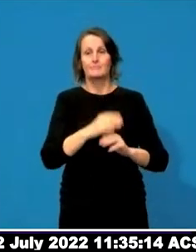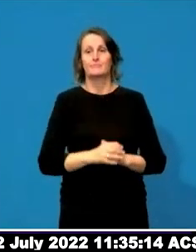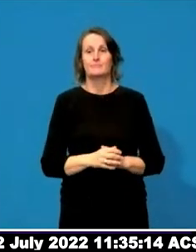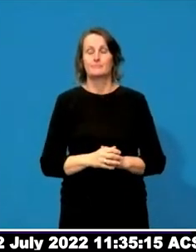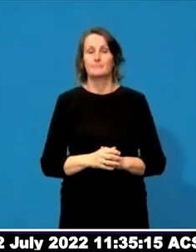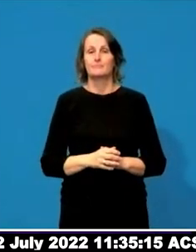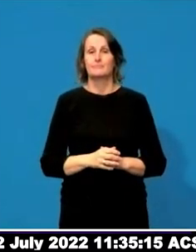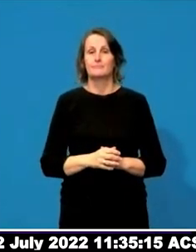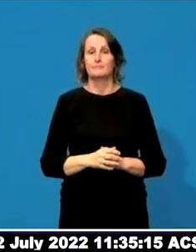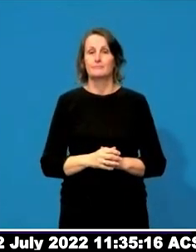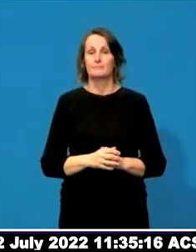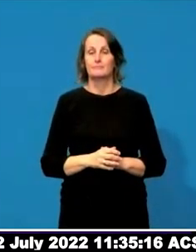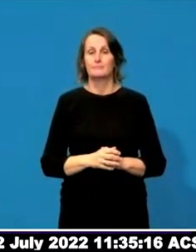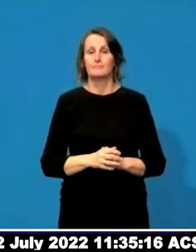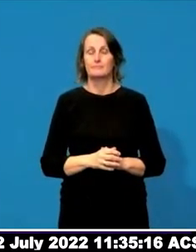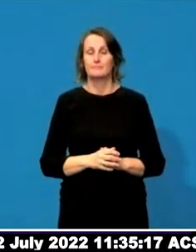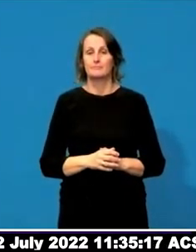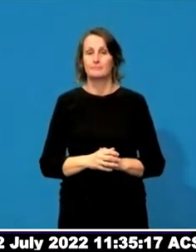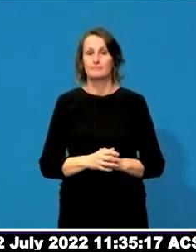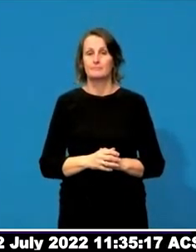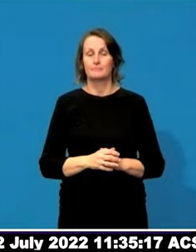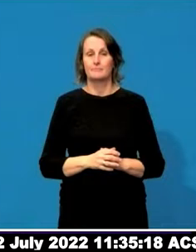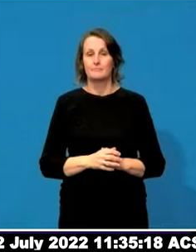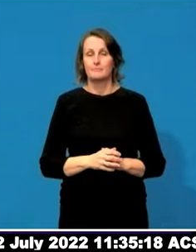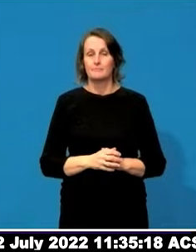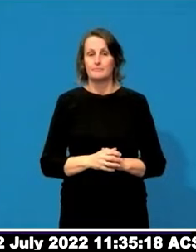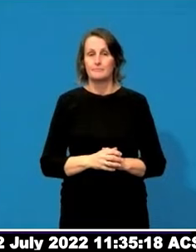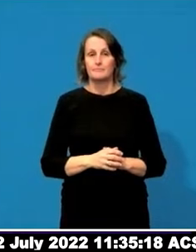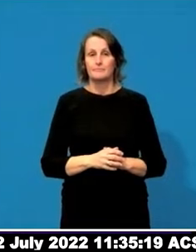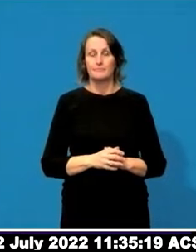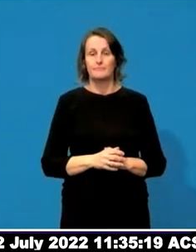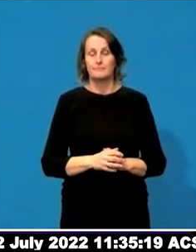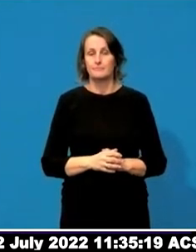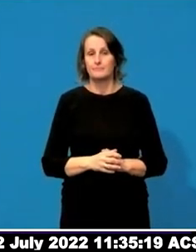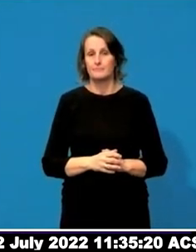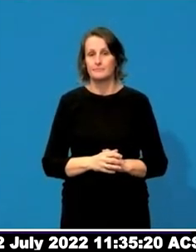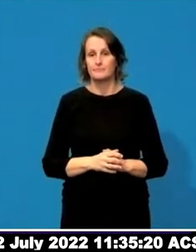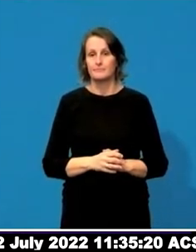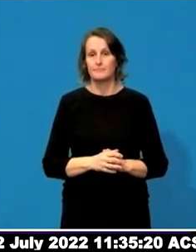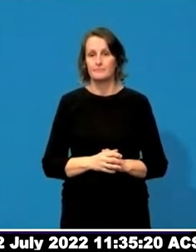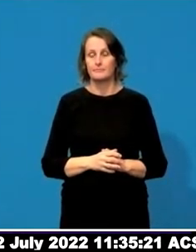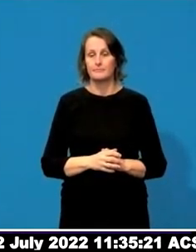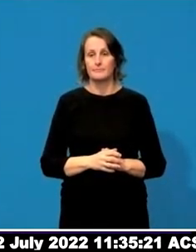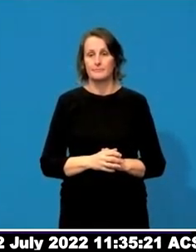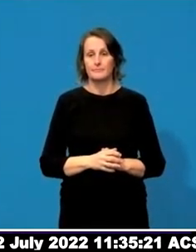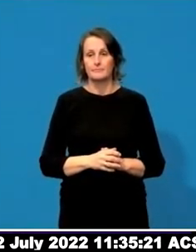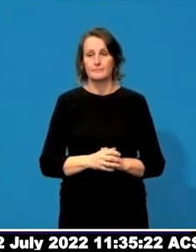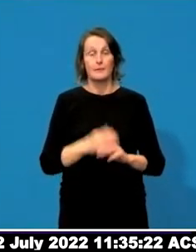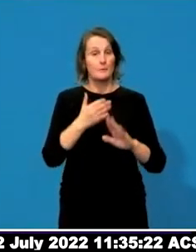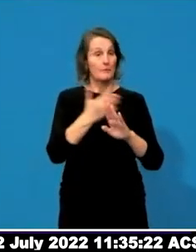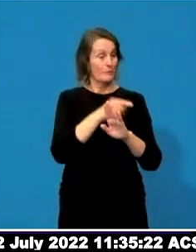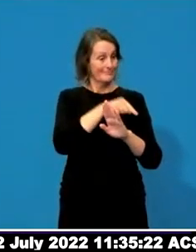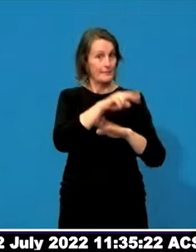which also had regional areas of leaders with a responsibility.